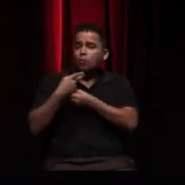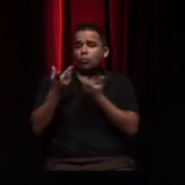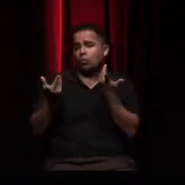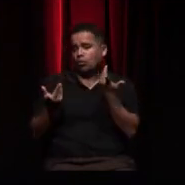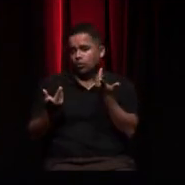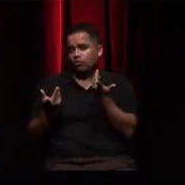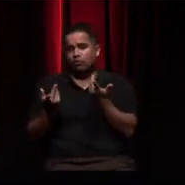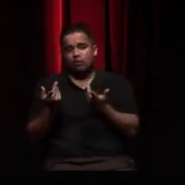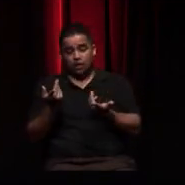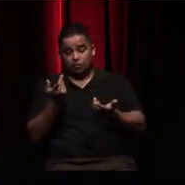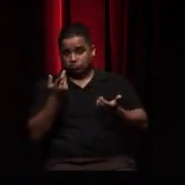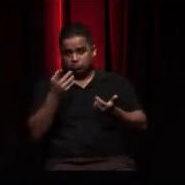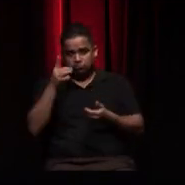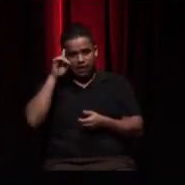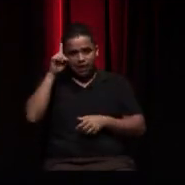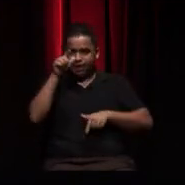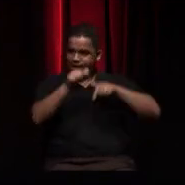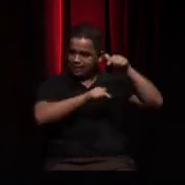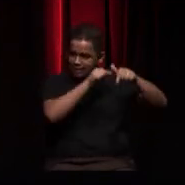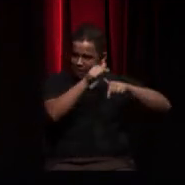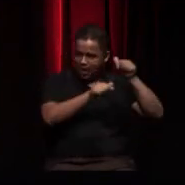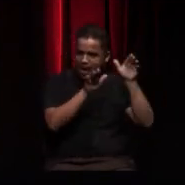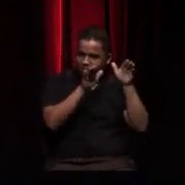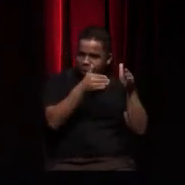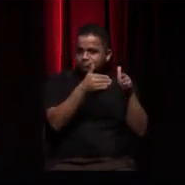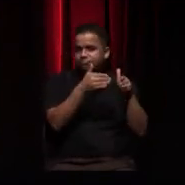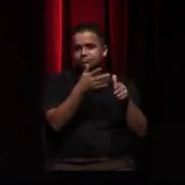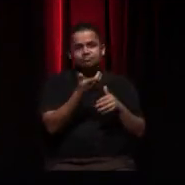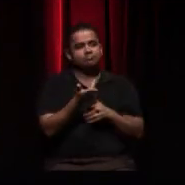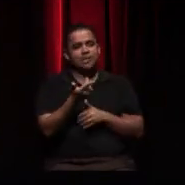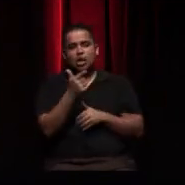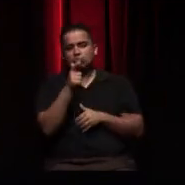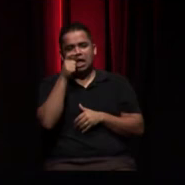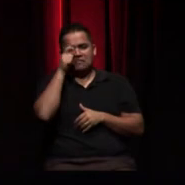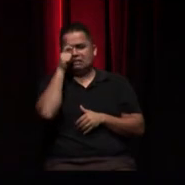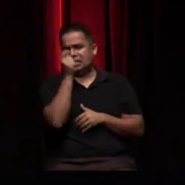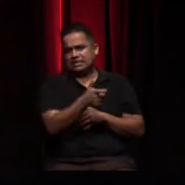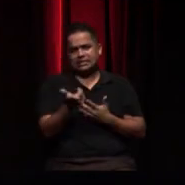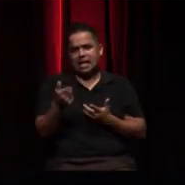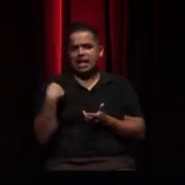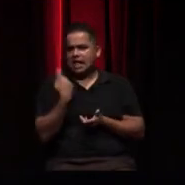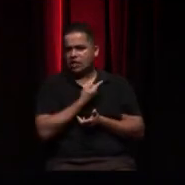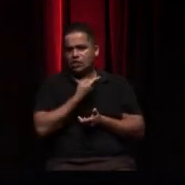and for that specific job the brand was not interested in our audience